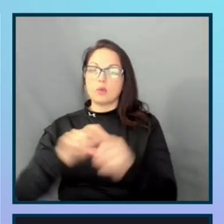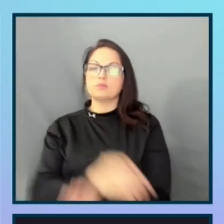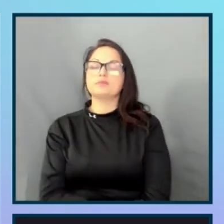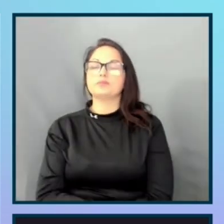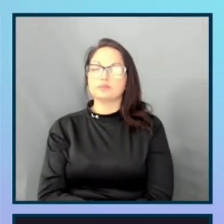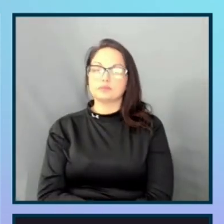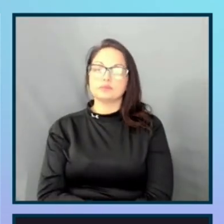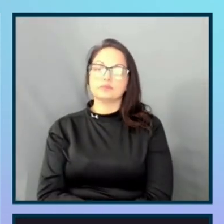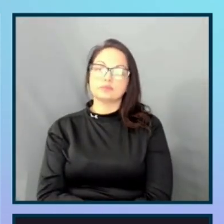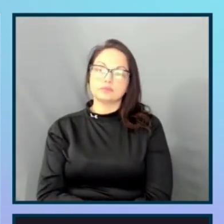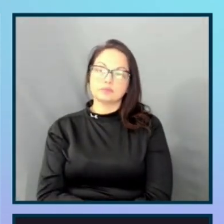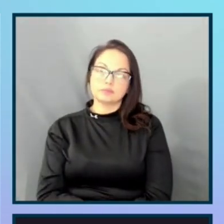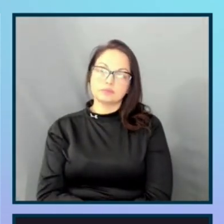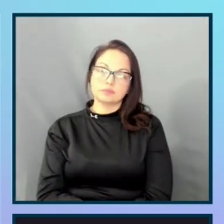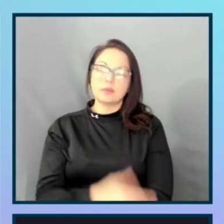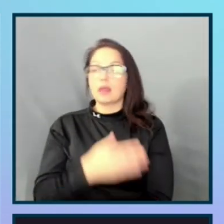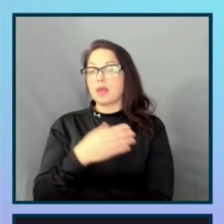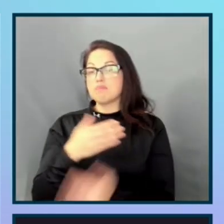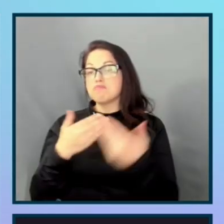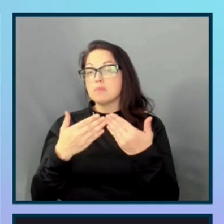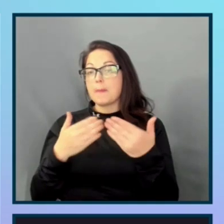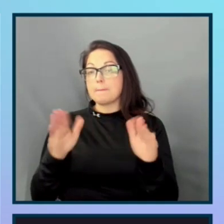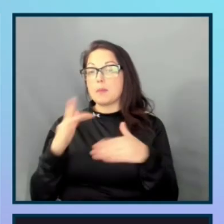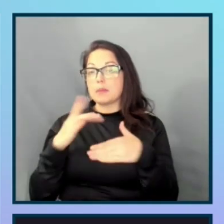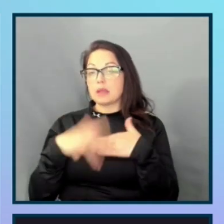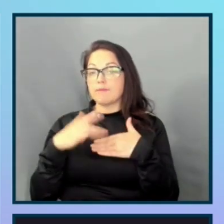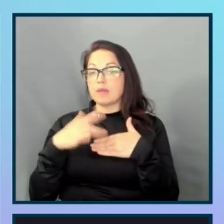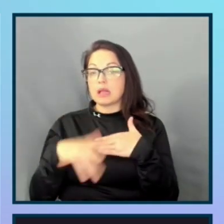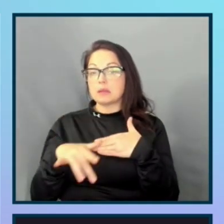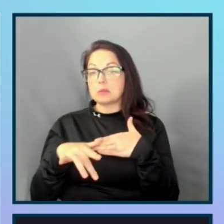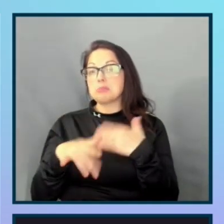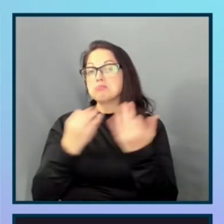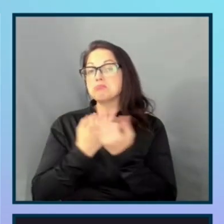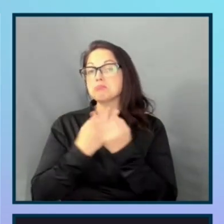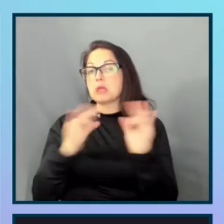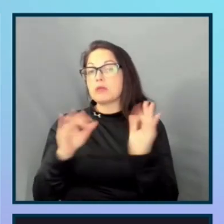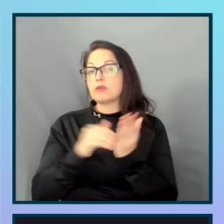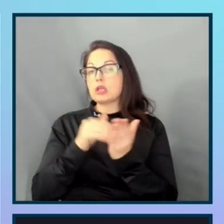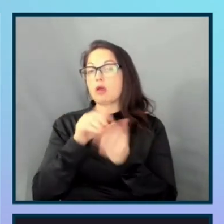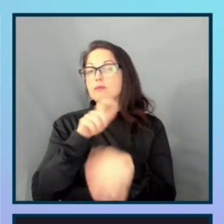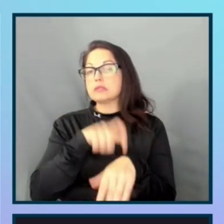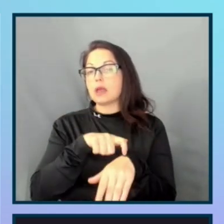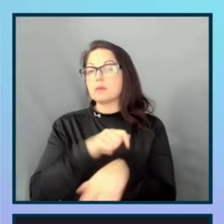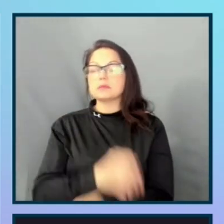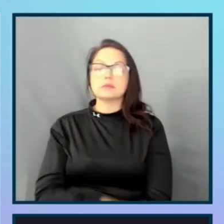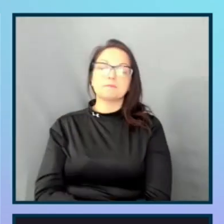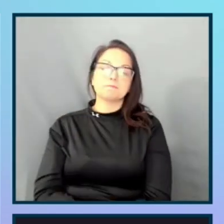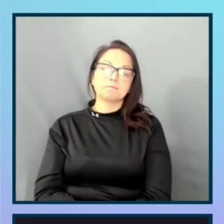And it's publicly available, and in many cases, free. So you can go to these places, to these sources